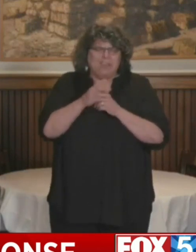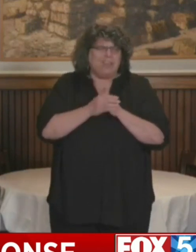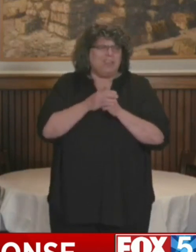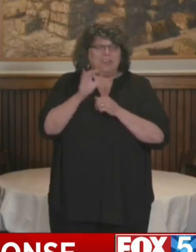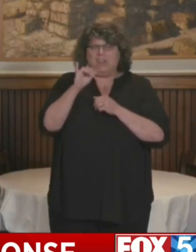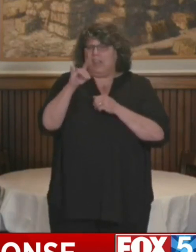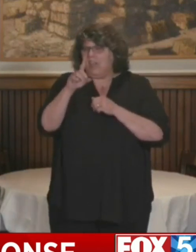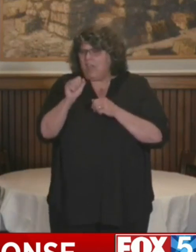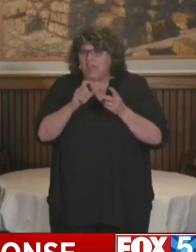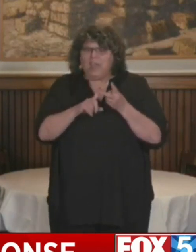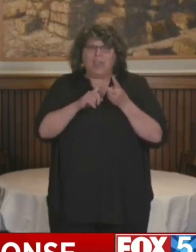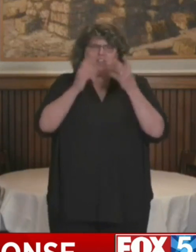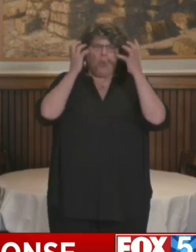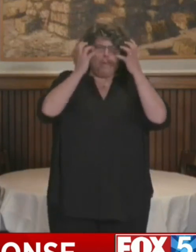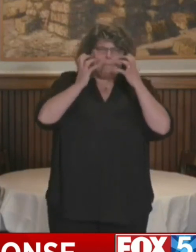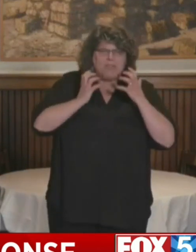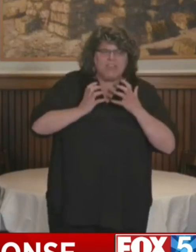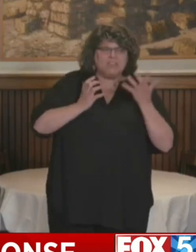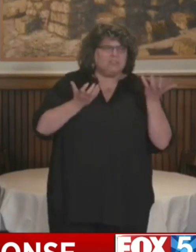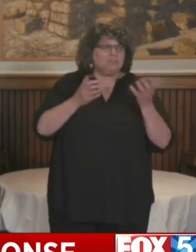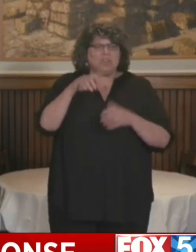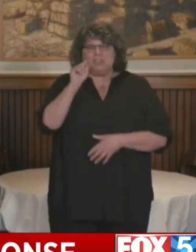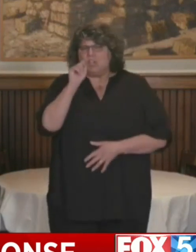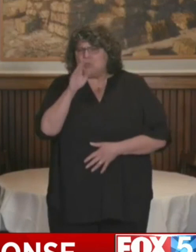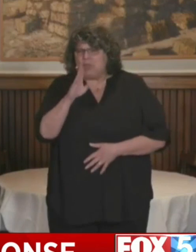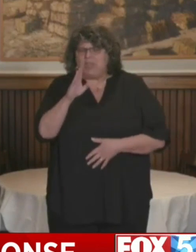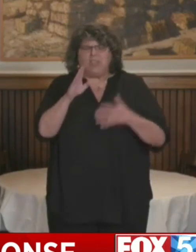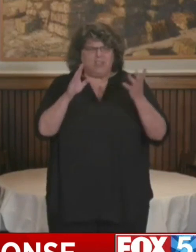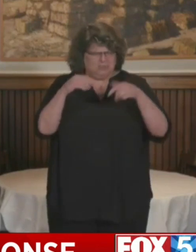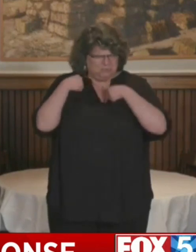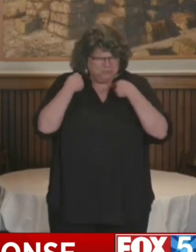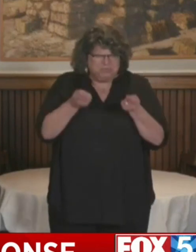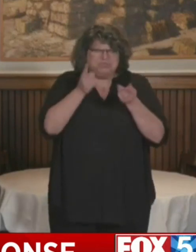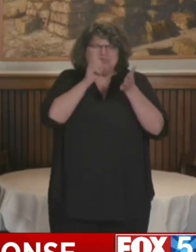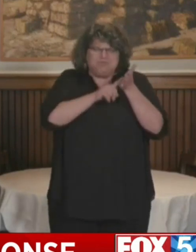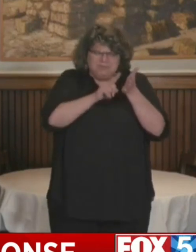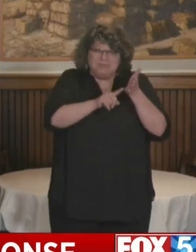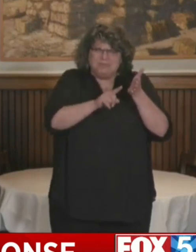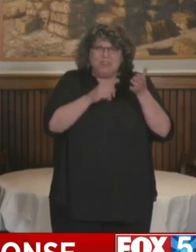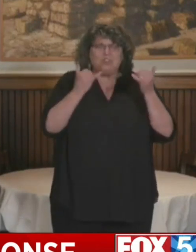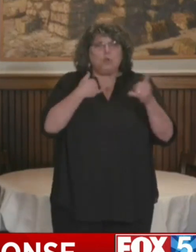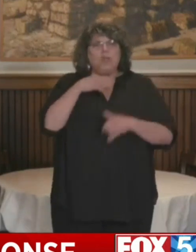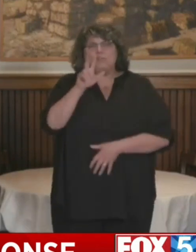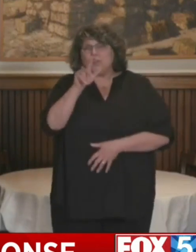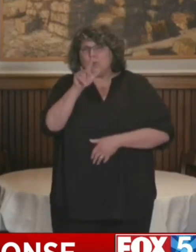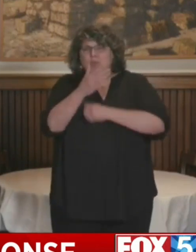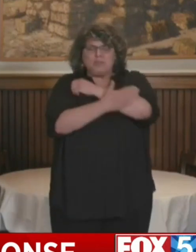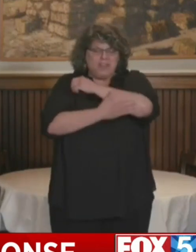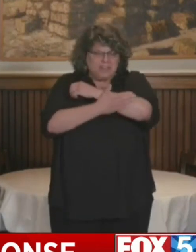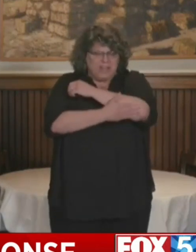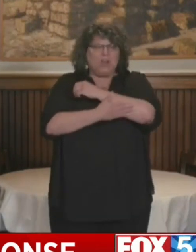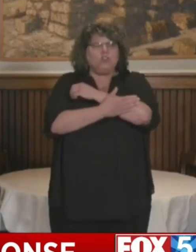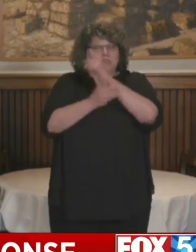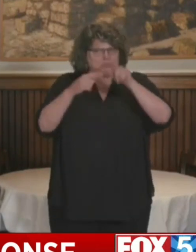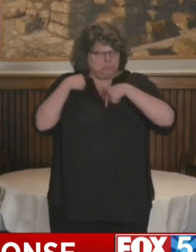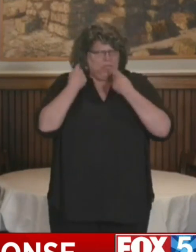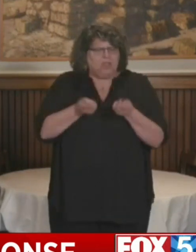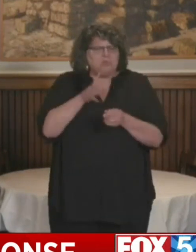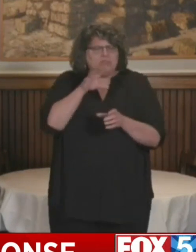INFECTIOUS DISEASE SPREAD FROM. HIV AND AIDS TO MEASLES TV AND THE LIKE IT WAS